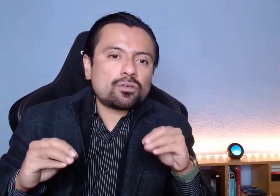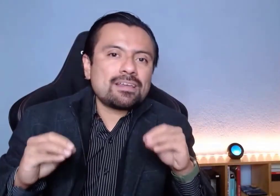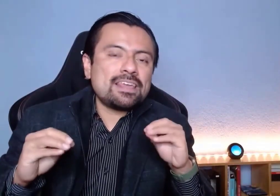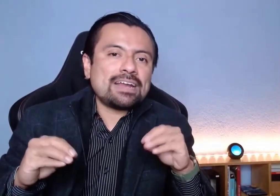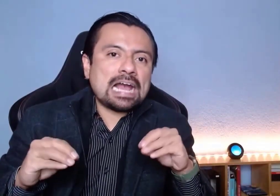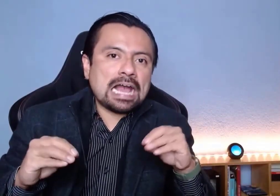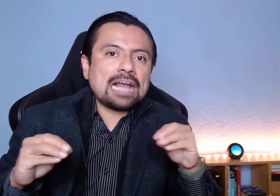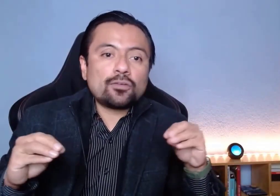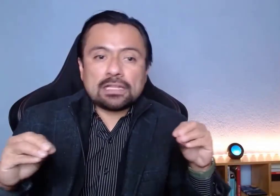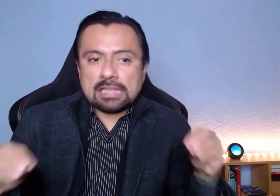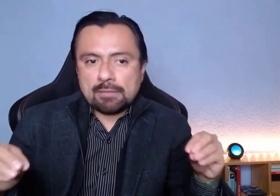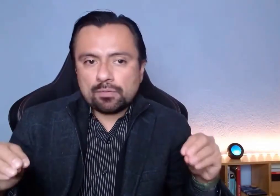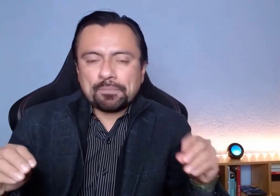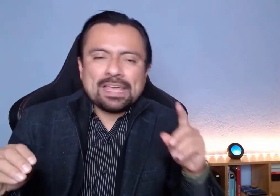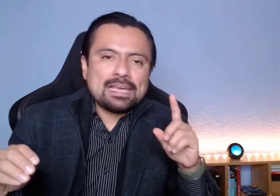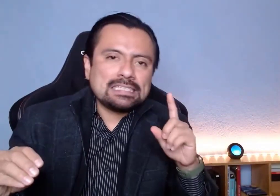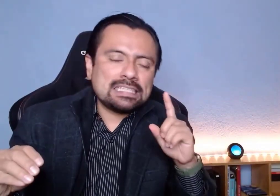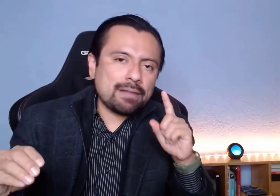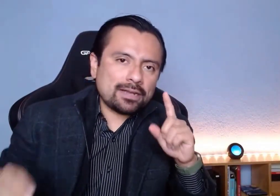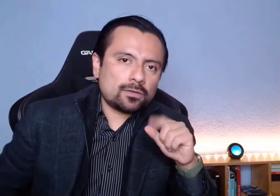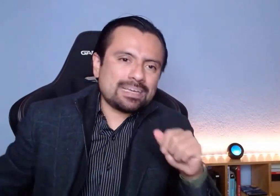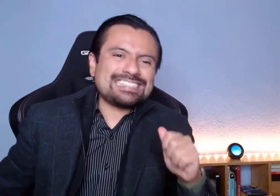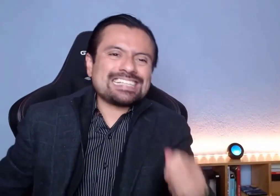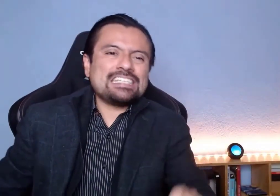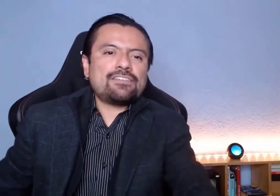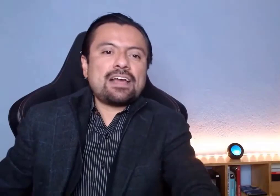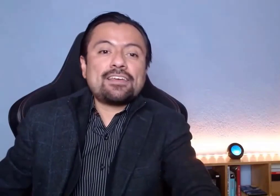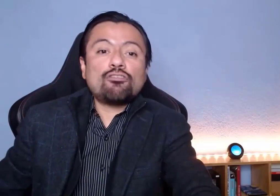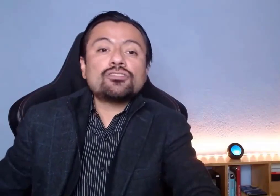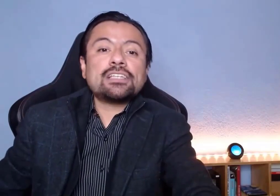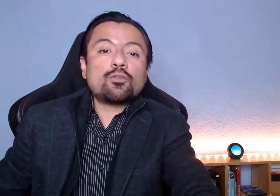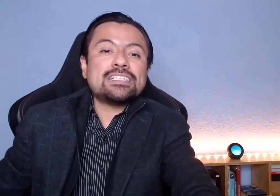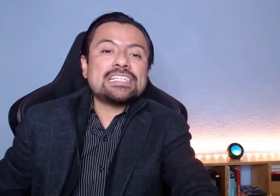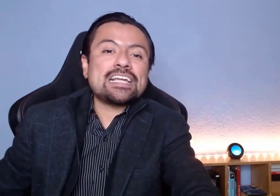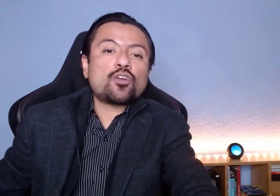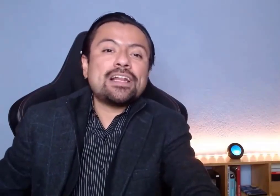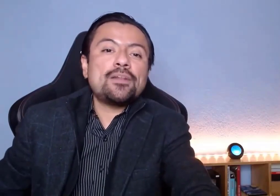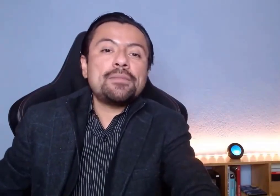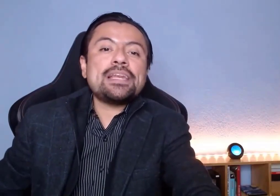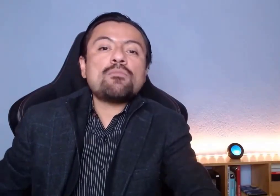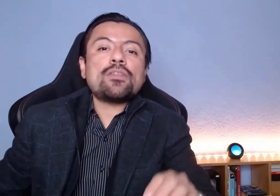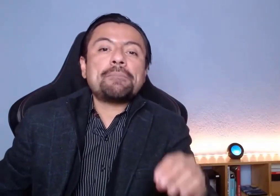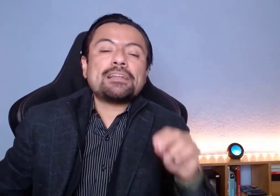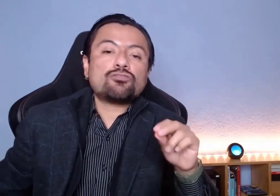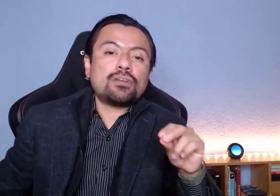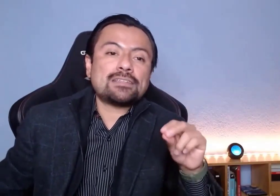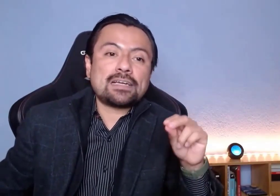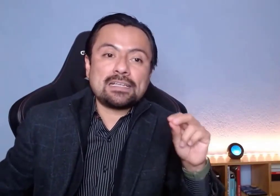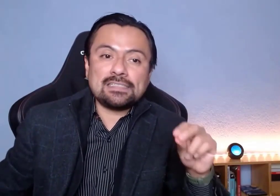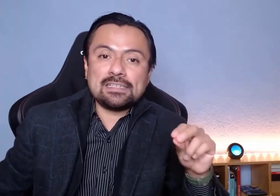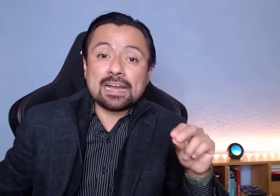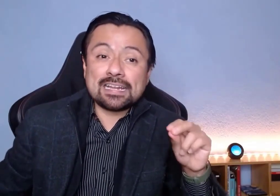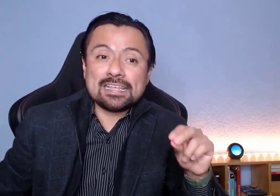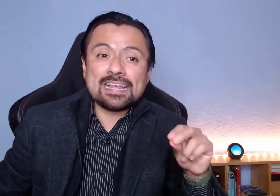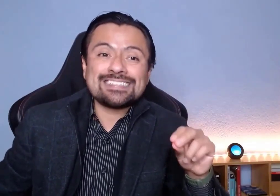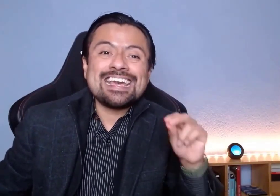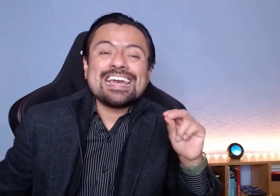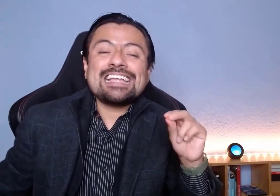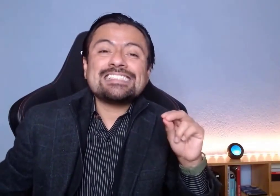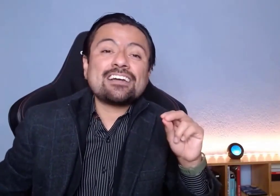have been identified and that this work It will take some time though this one digit of 11 coincides with the minimum of